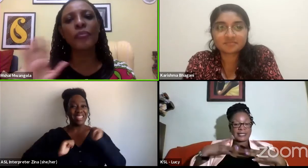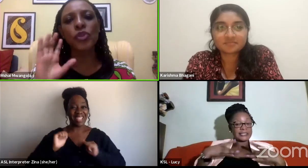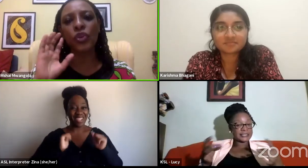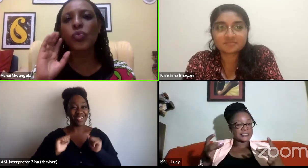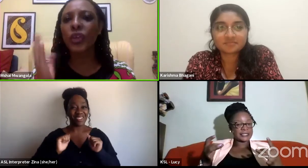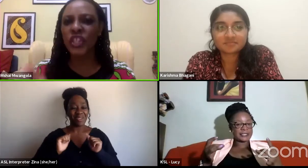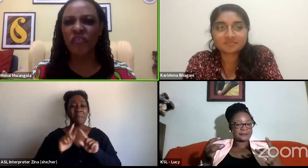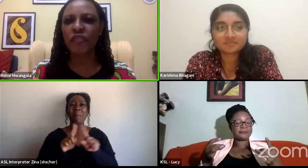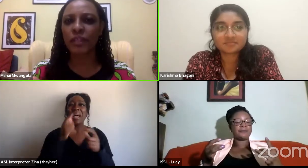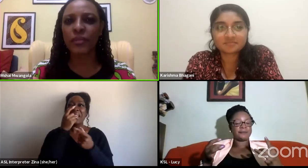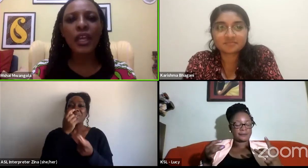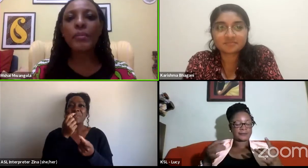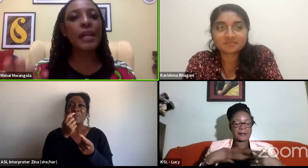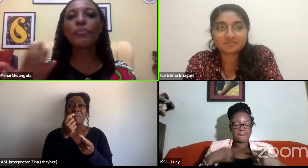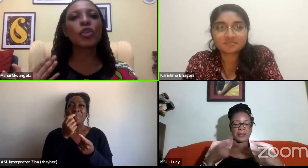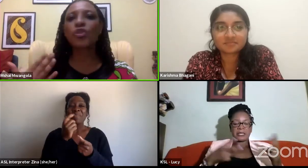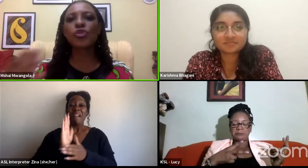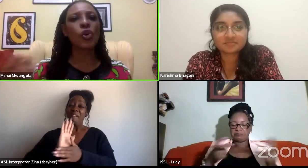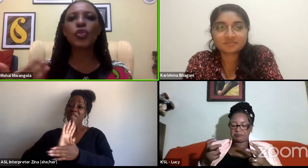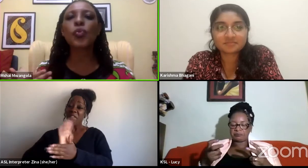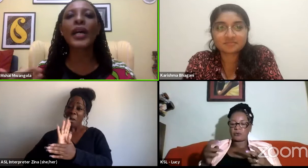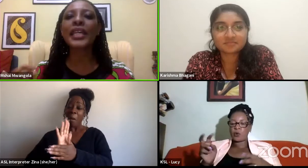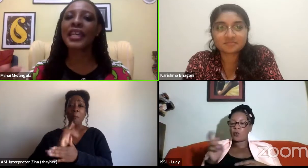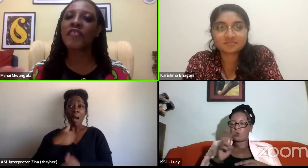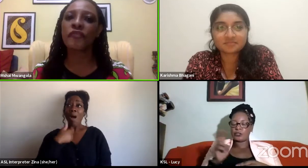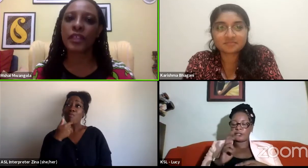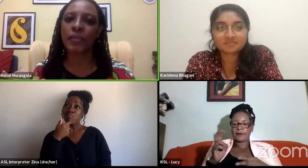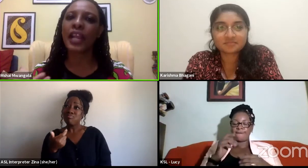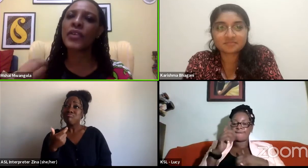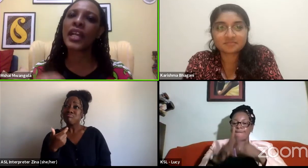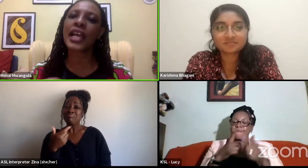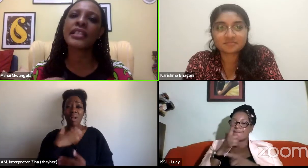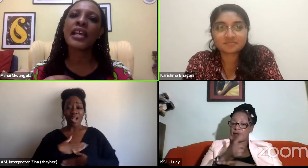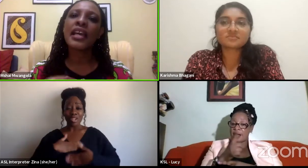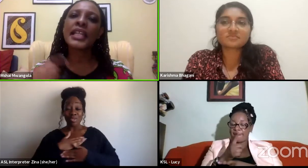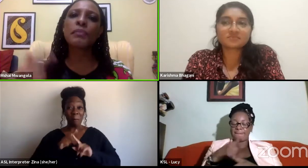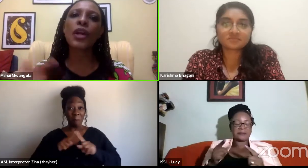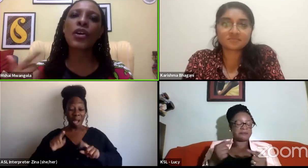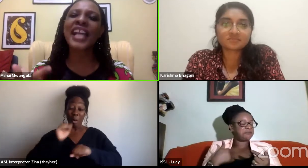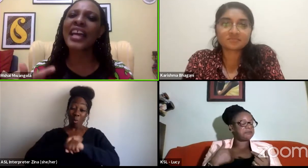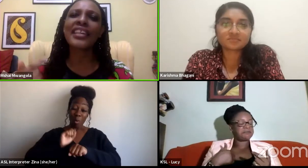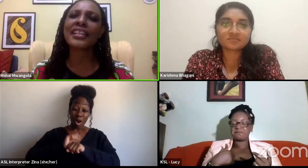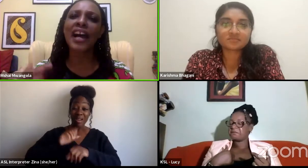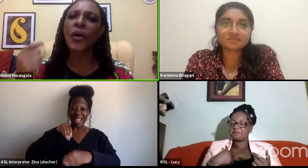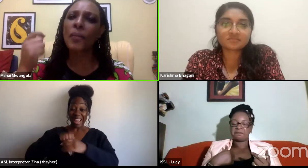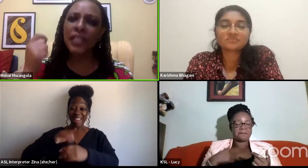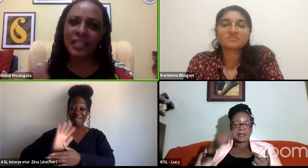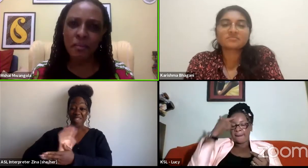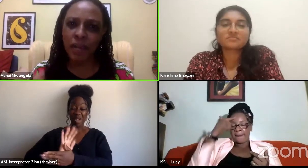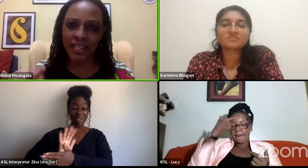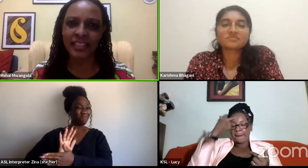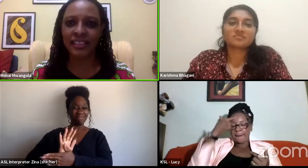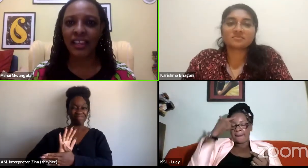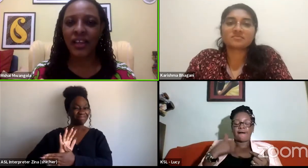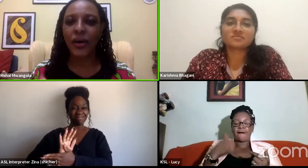I'm drawn to watching film but I'm not drawn to working in film. And I realized it's because I get a complete buzz